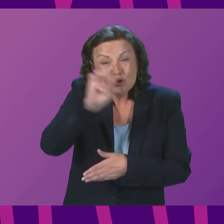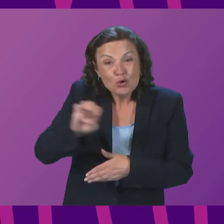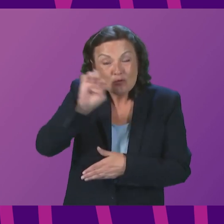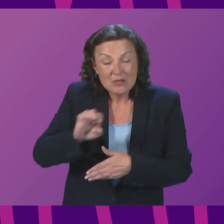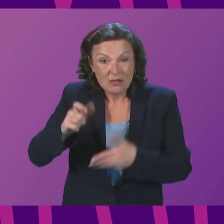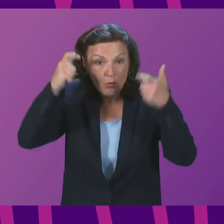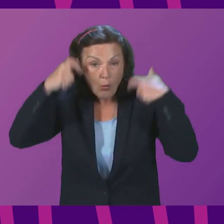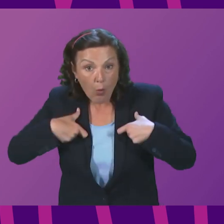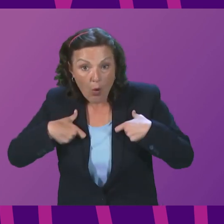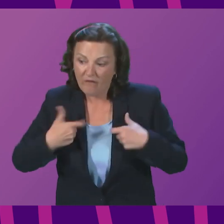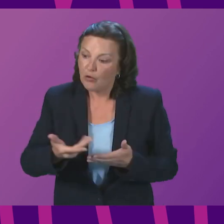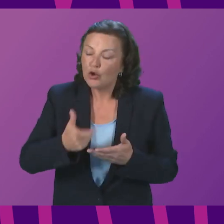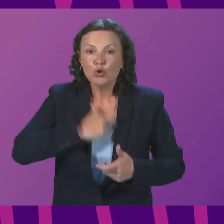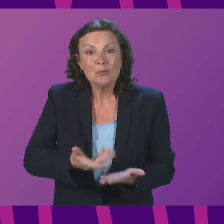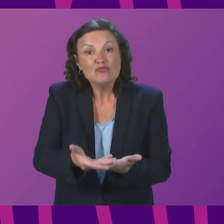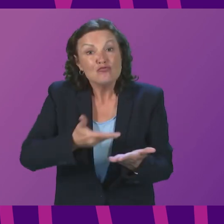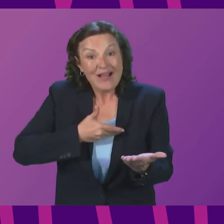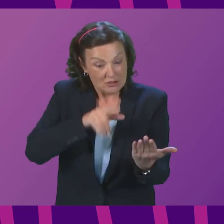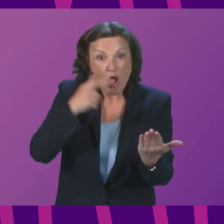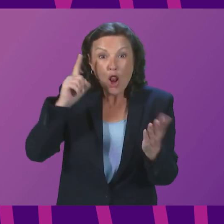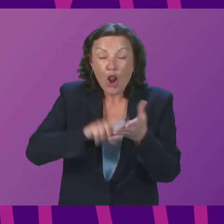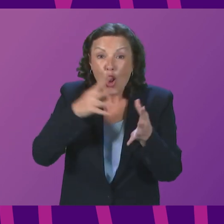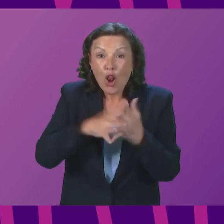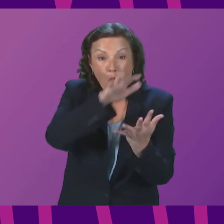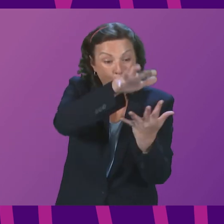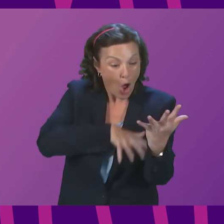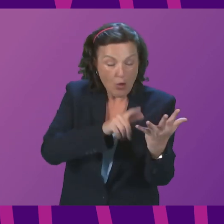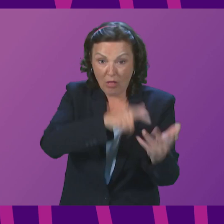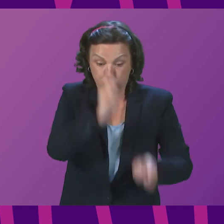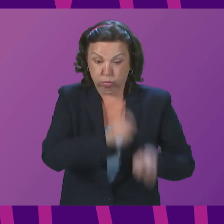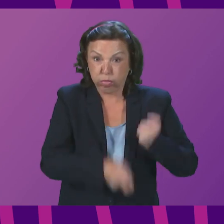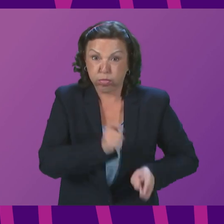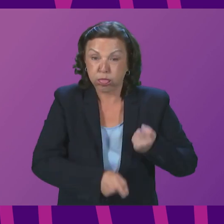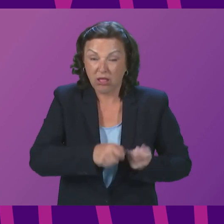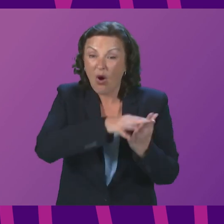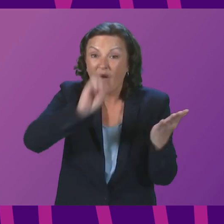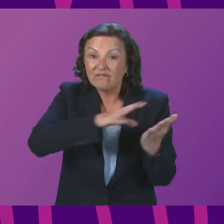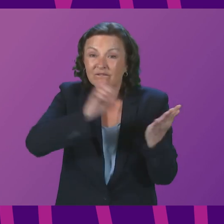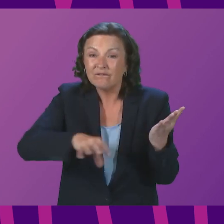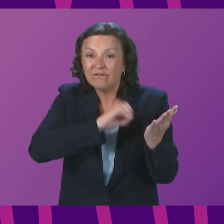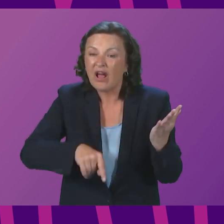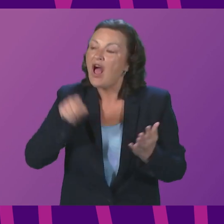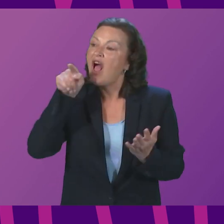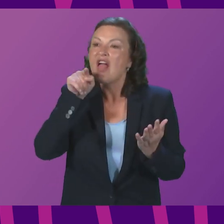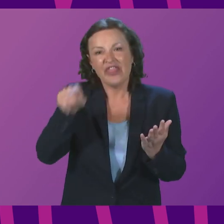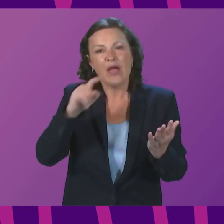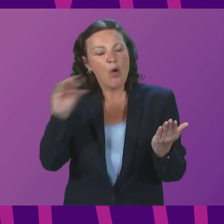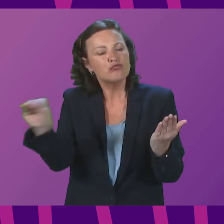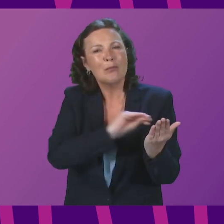from domestic law and rewrite the Scotland Act 1998. In their place, we are supposed to rely on Mr Raab’s common sense.